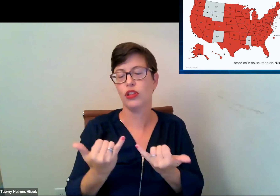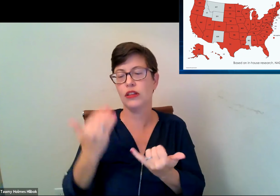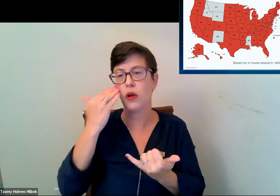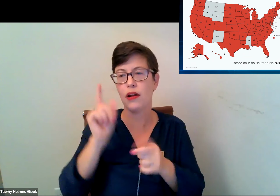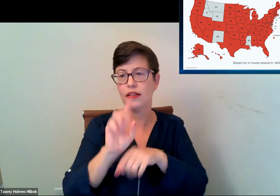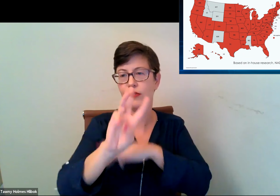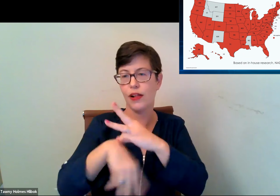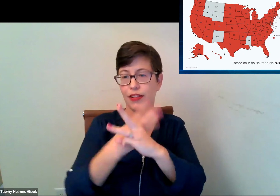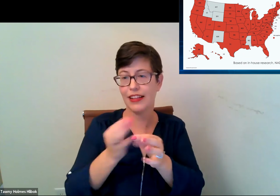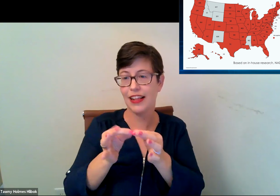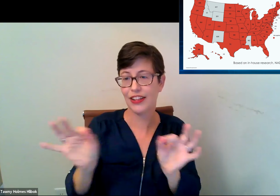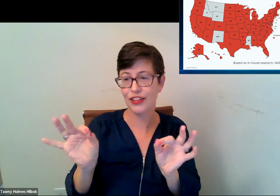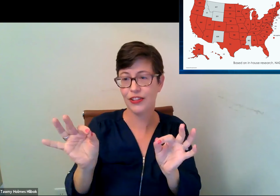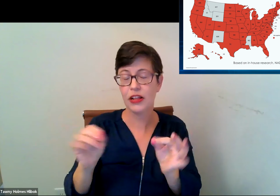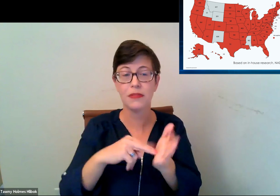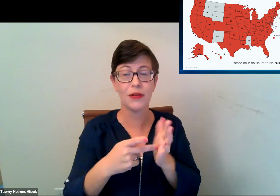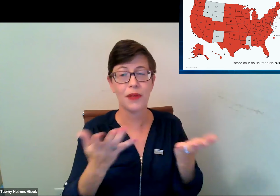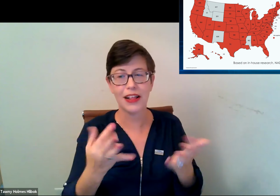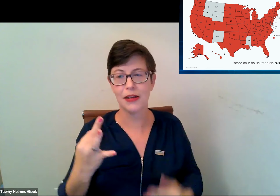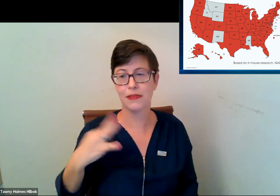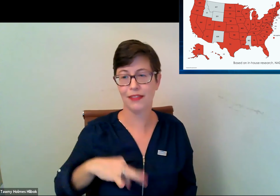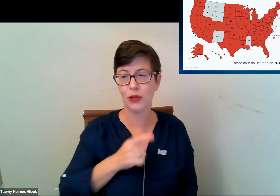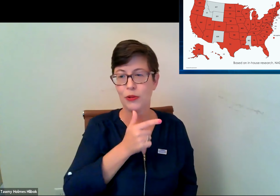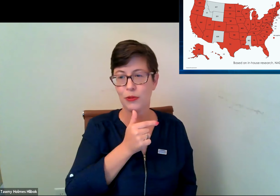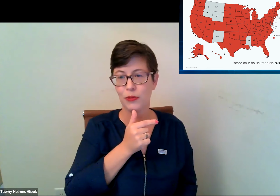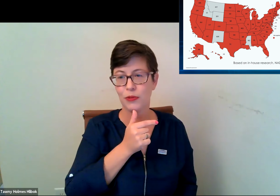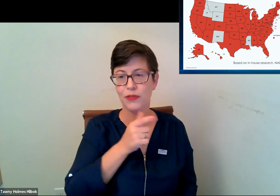very important that was actually looked at as a foreign language as or as an international